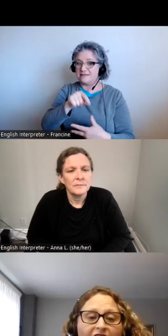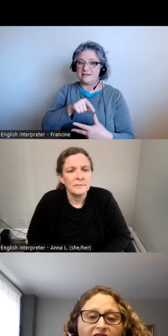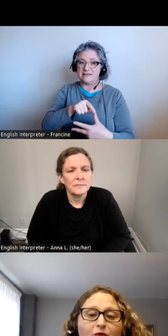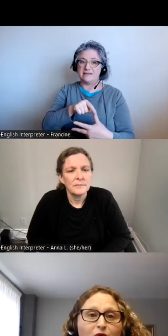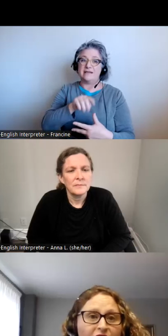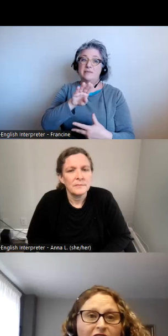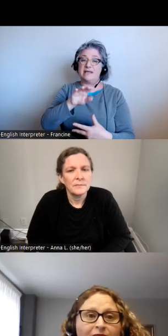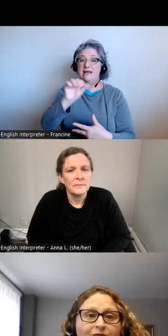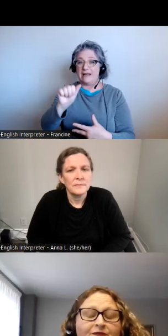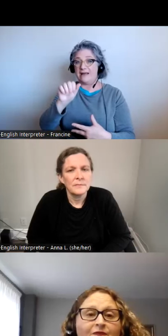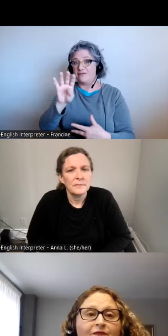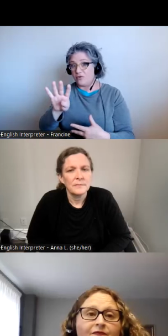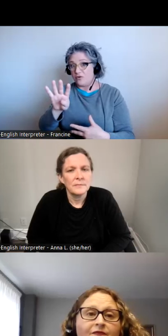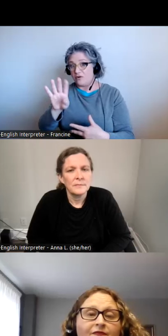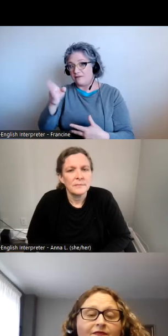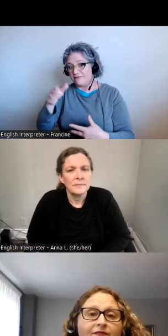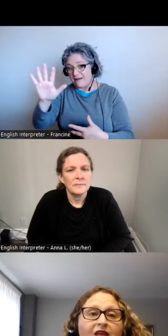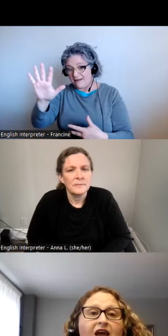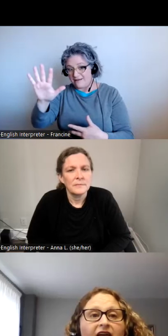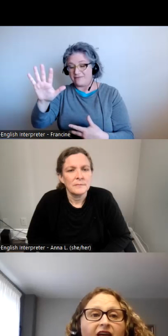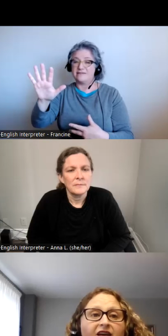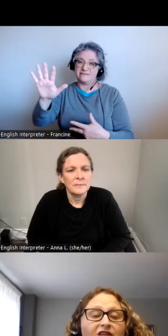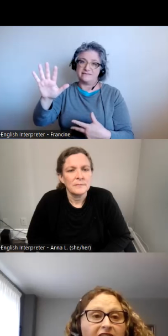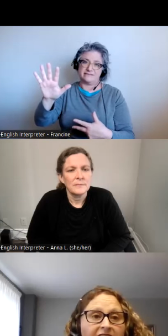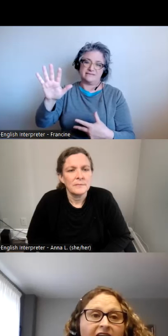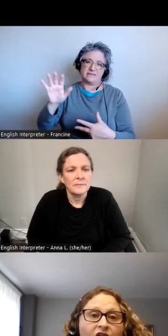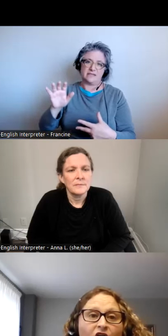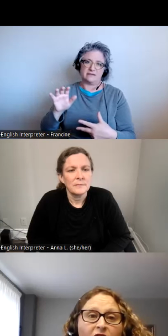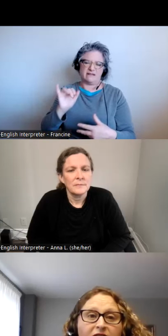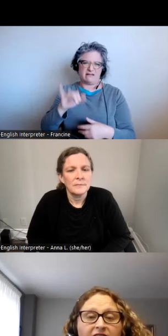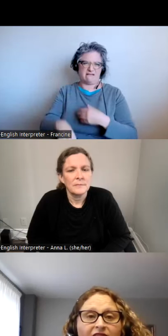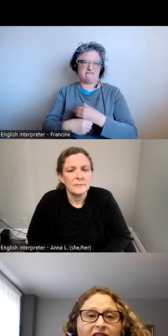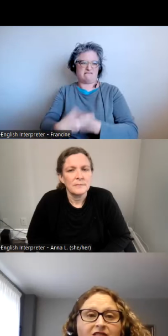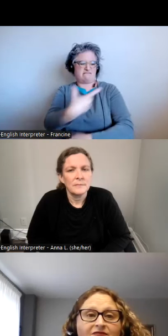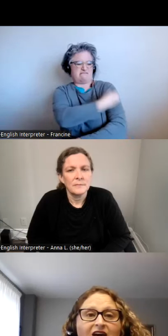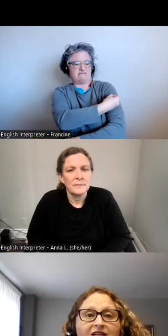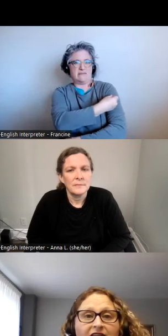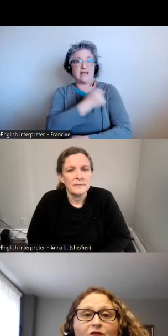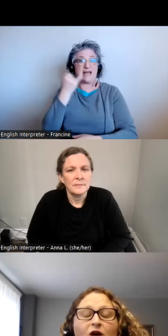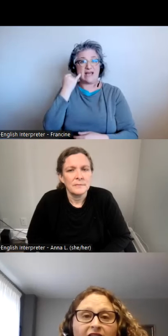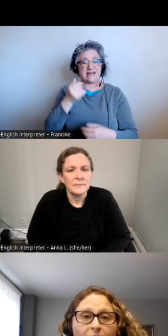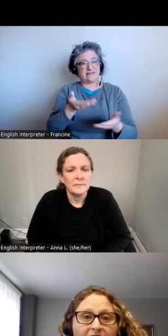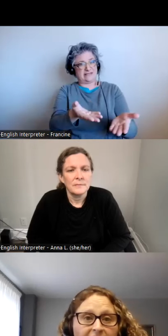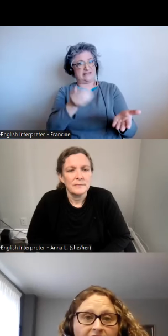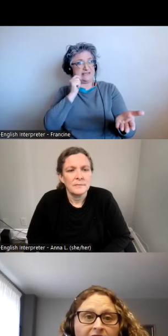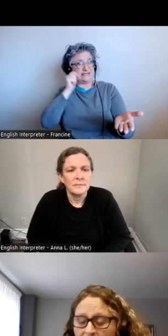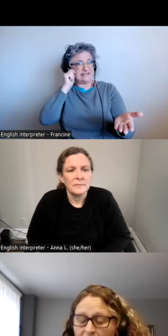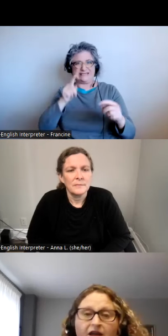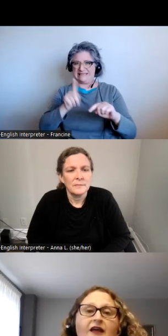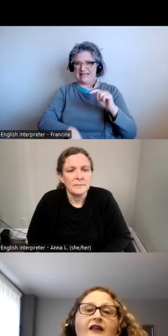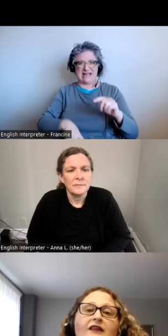30 microgram